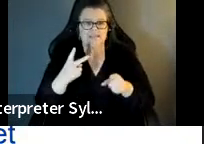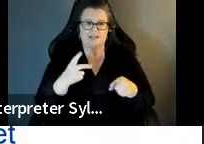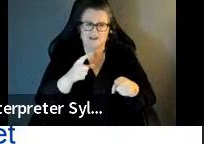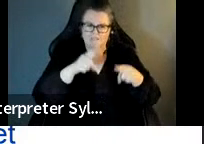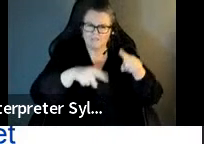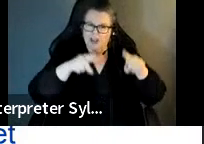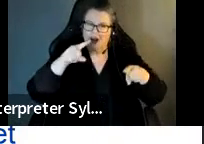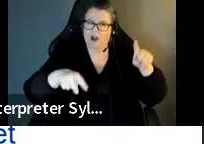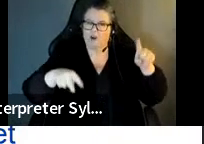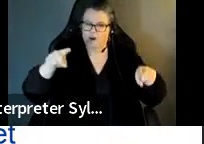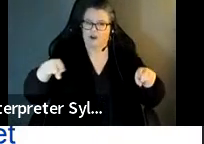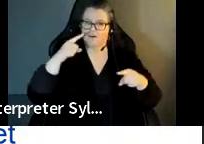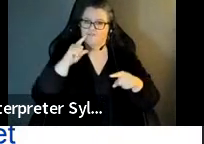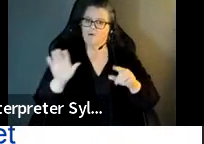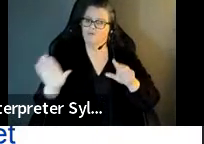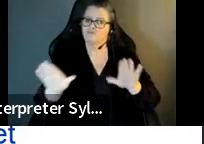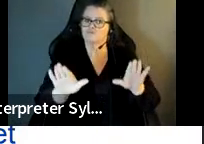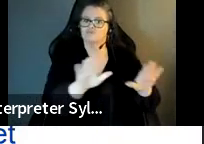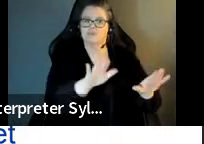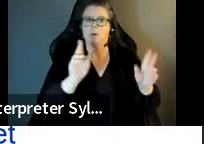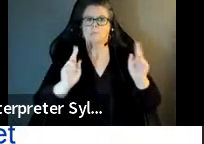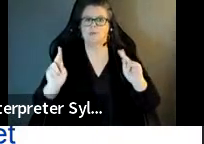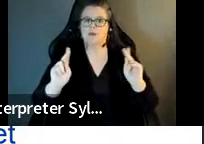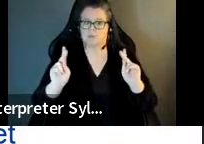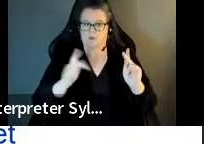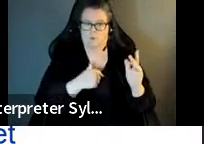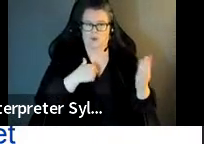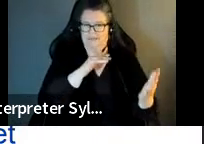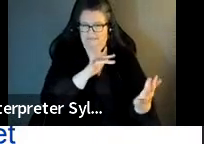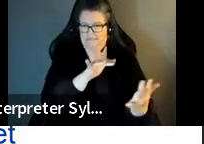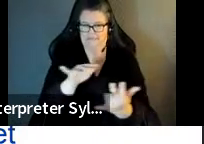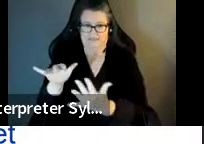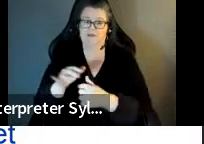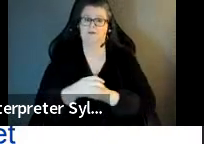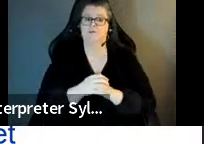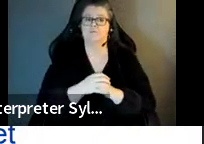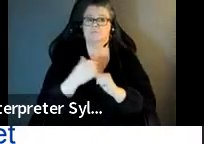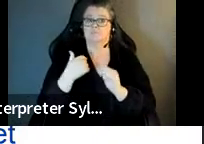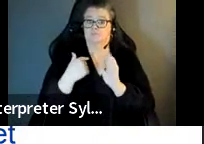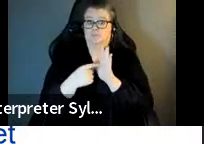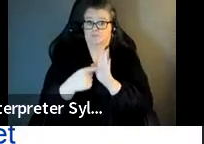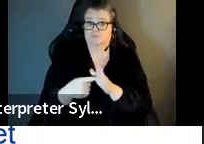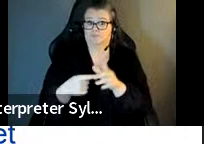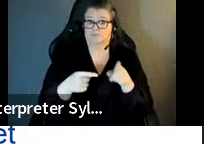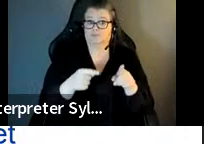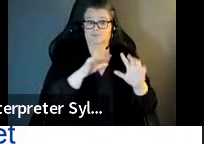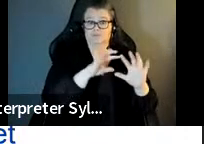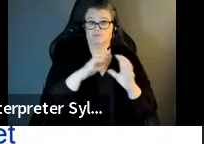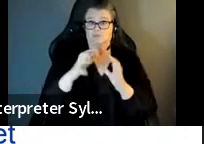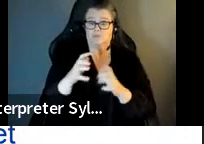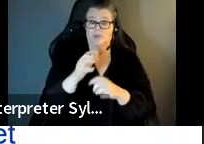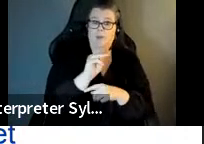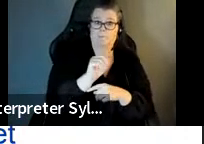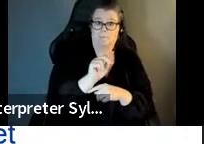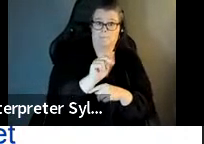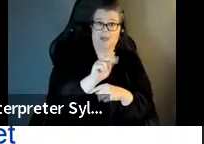of the individuals in our sample. I have intentionally only shown manual and power wheelchair users here, and so it's data